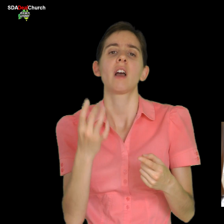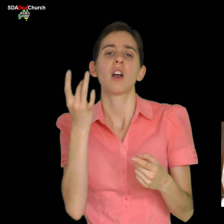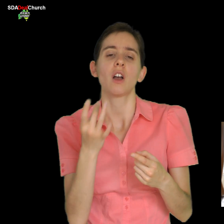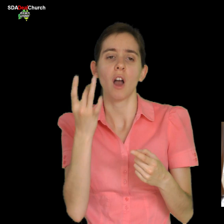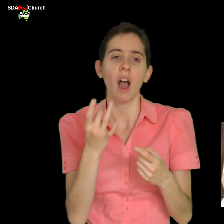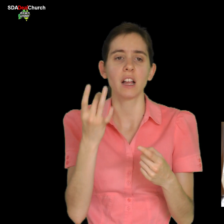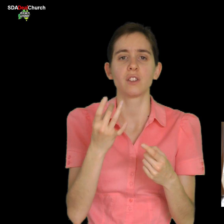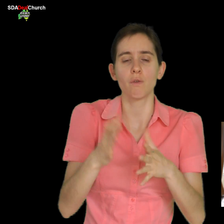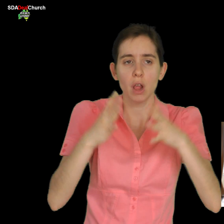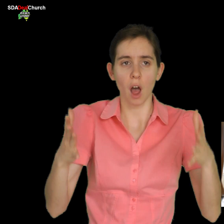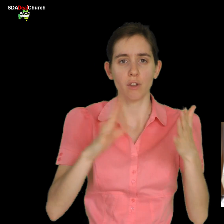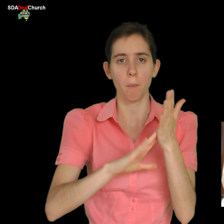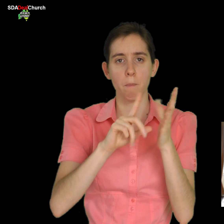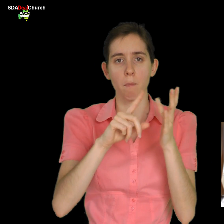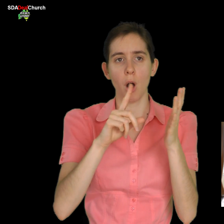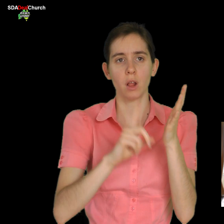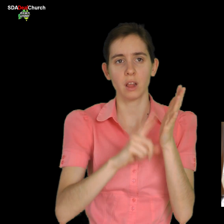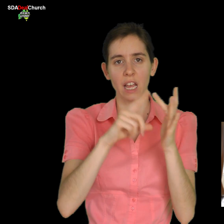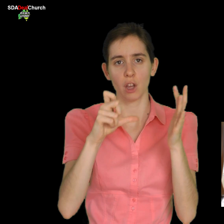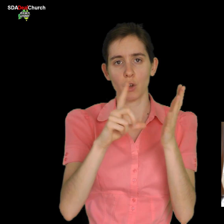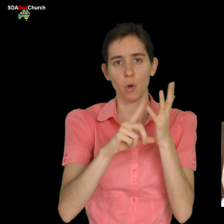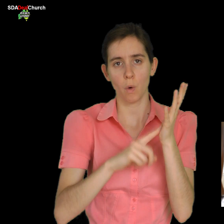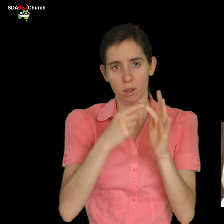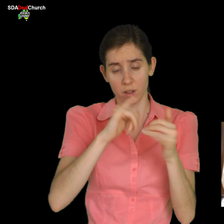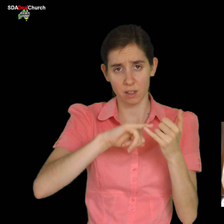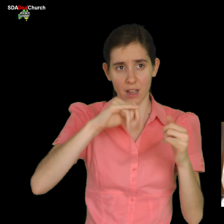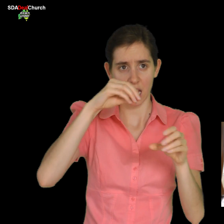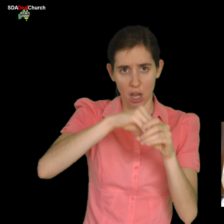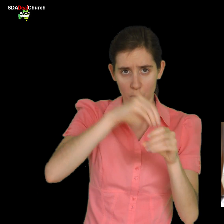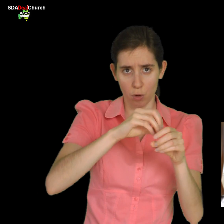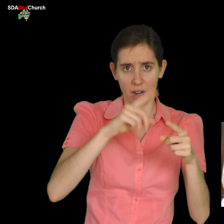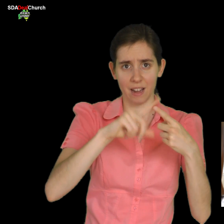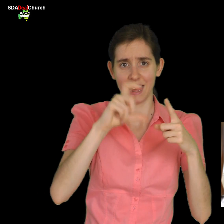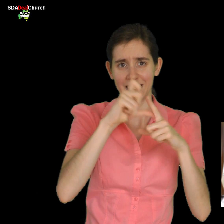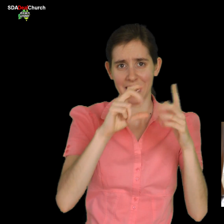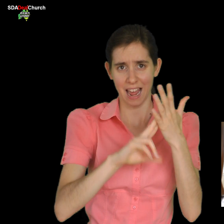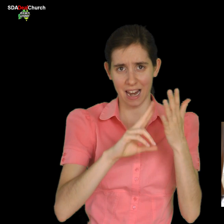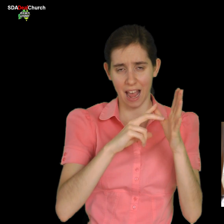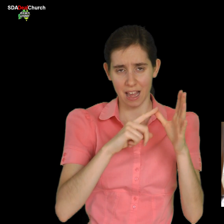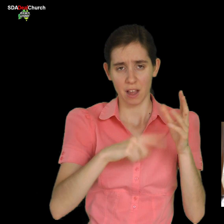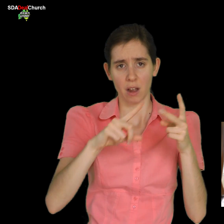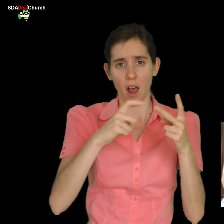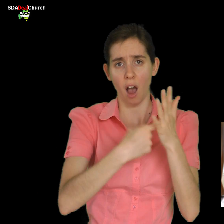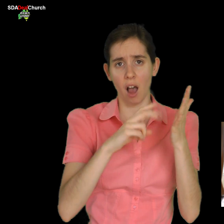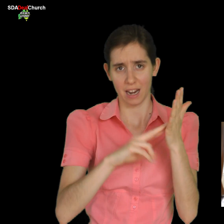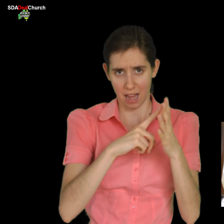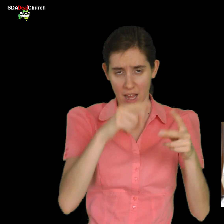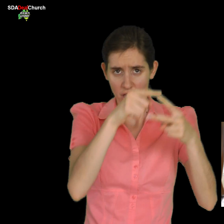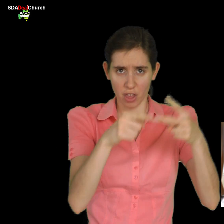compounds RNA and/or DNA, to form by themselves. These molecules are difficult